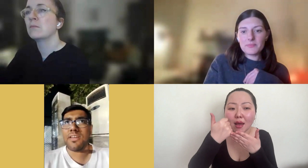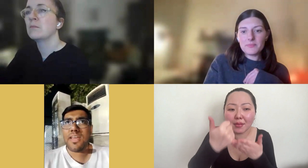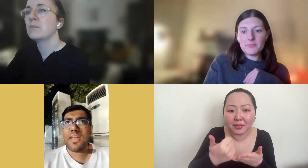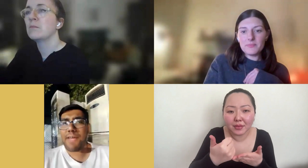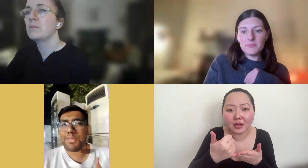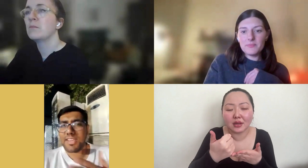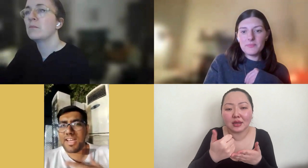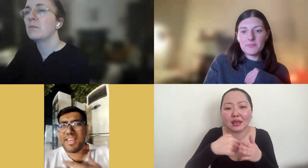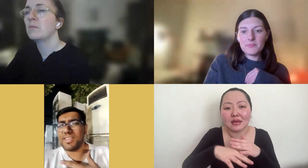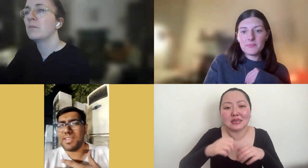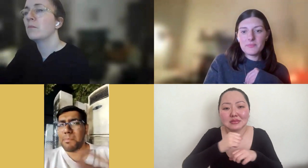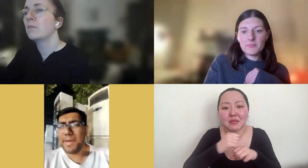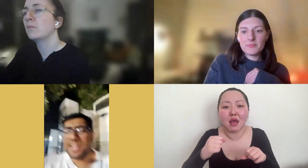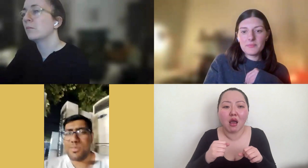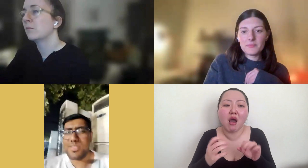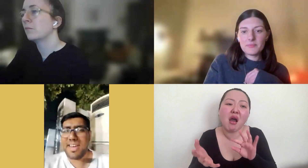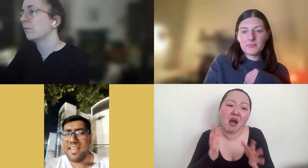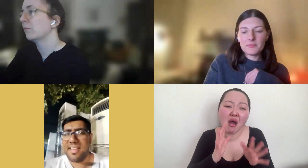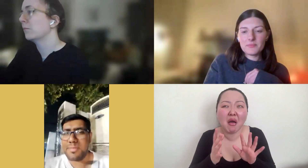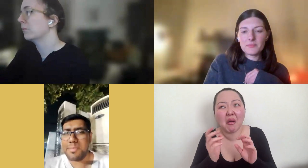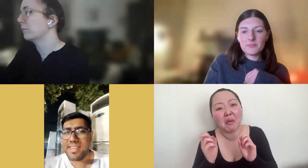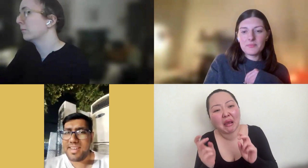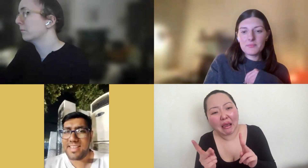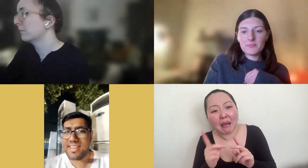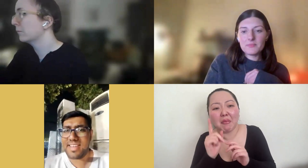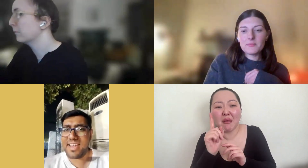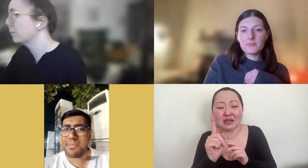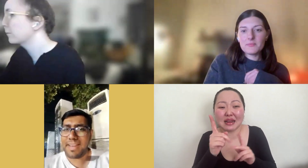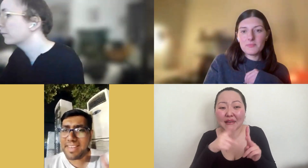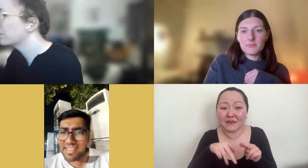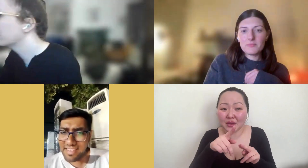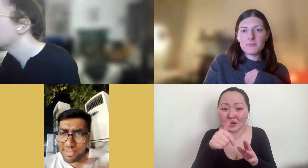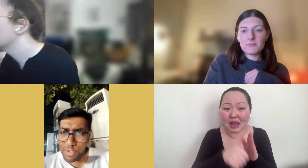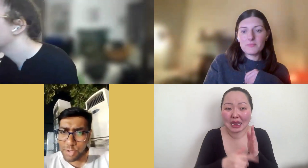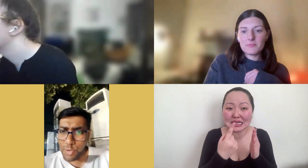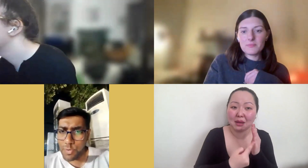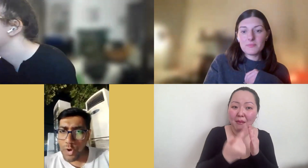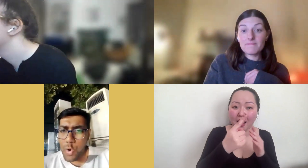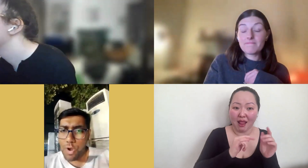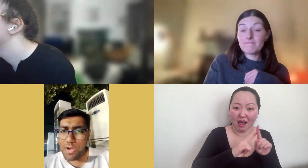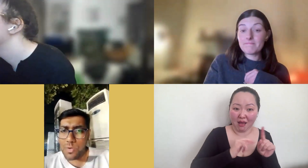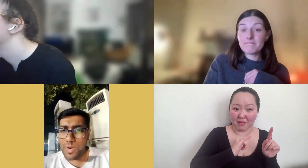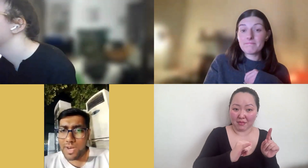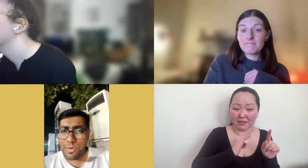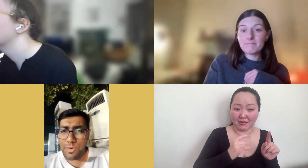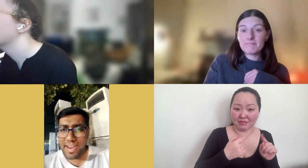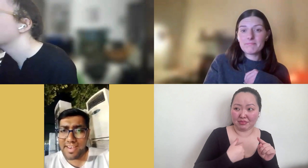like - I was a complete outsider in this space and it has taken me ten years to do what we do